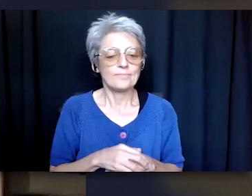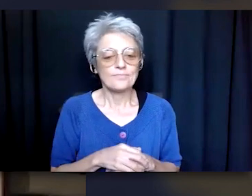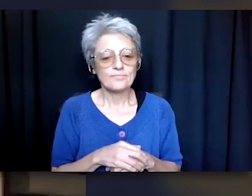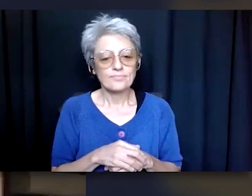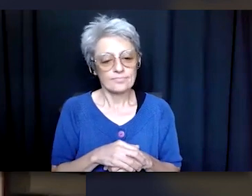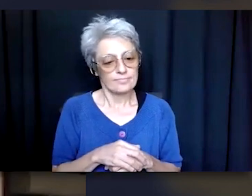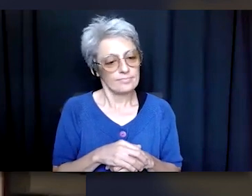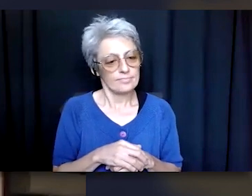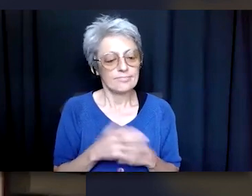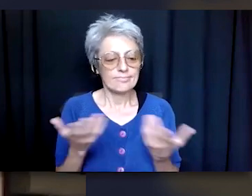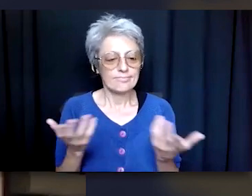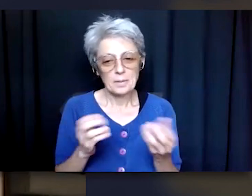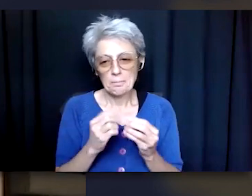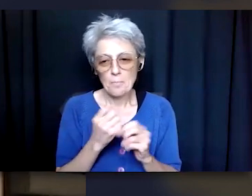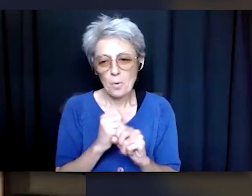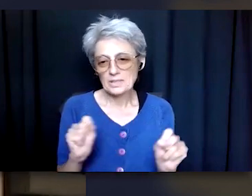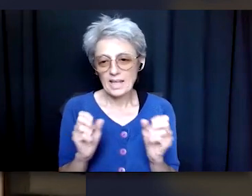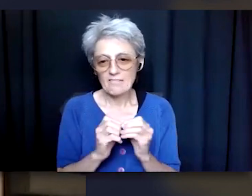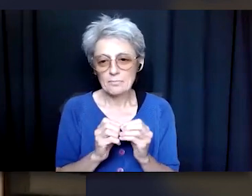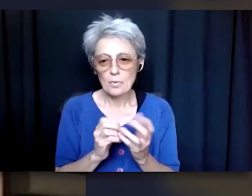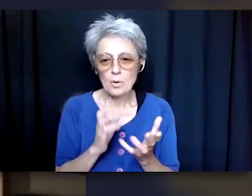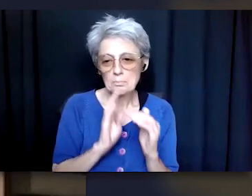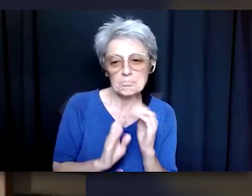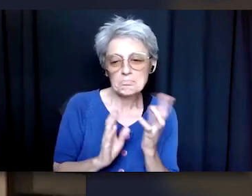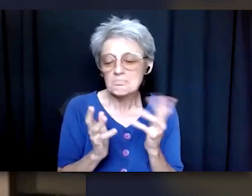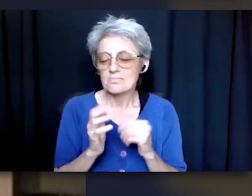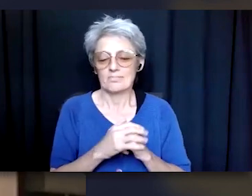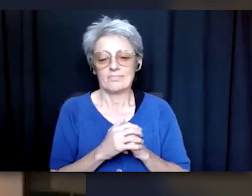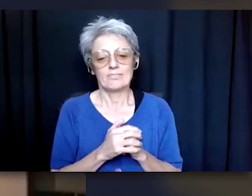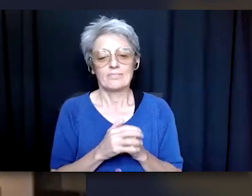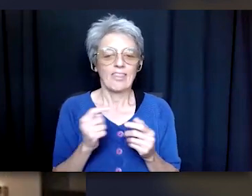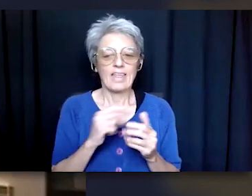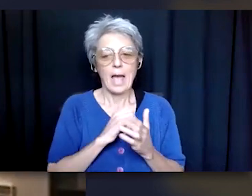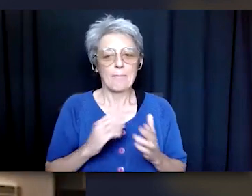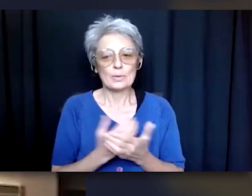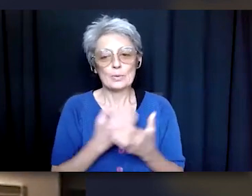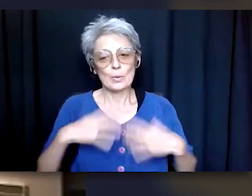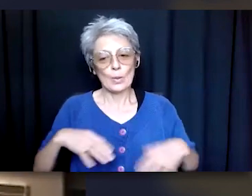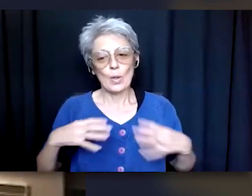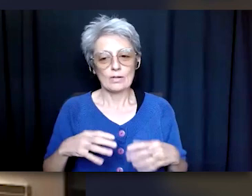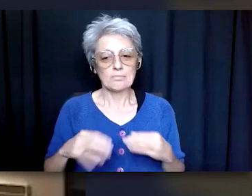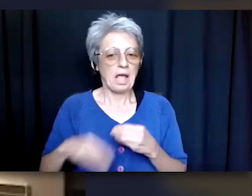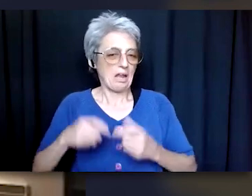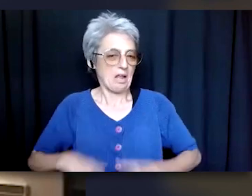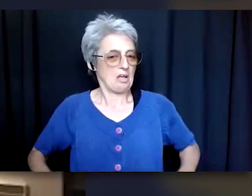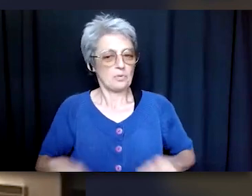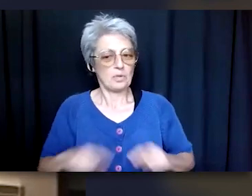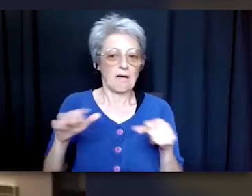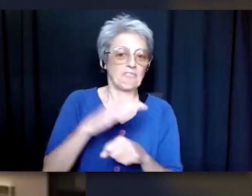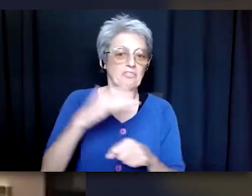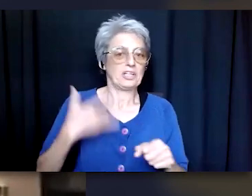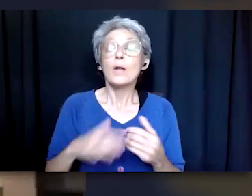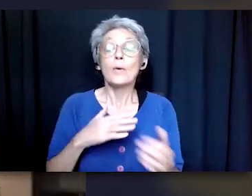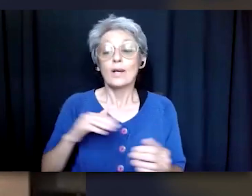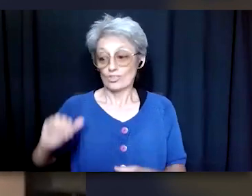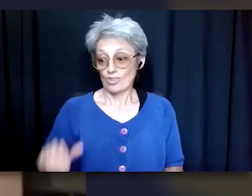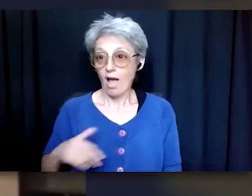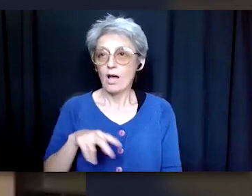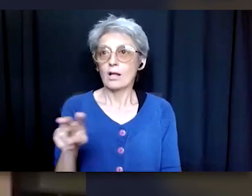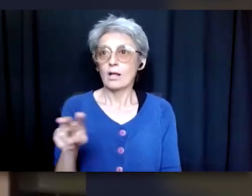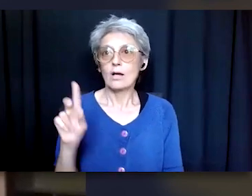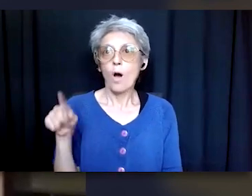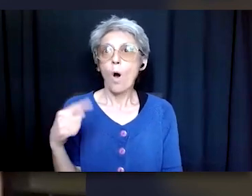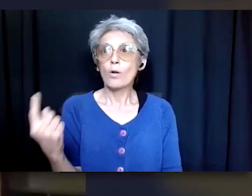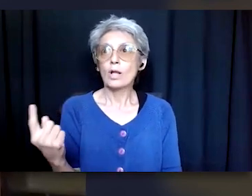version of "The Emperor’s New Clothes." But this child is the only character who is not